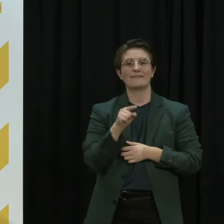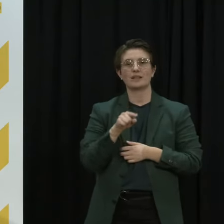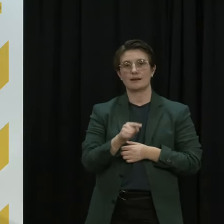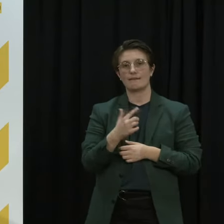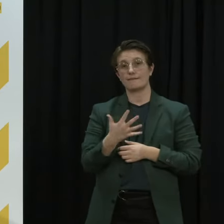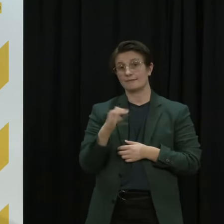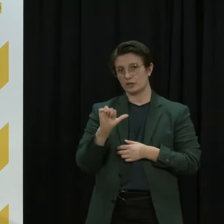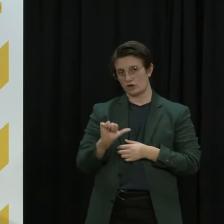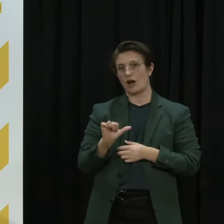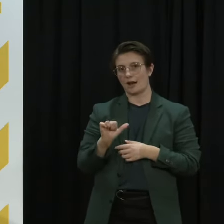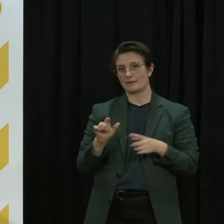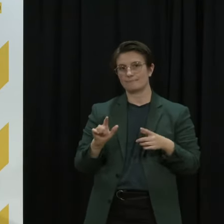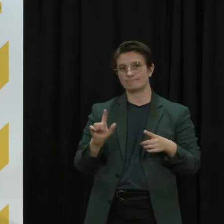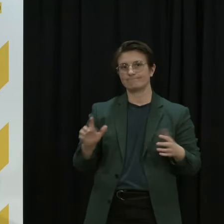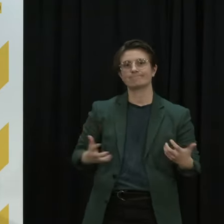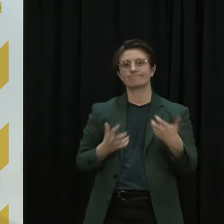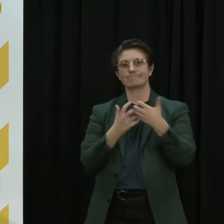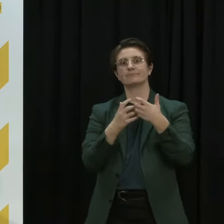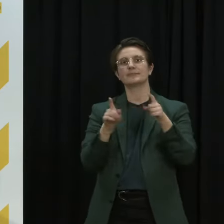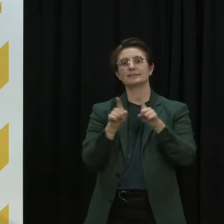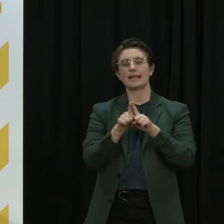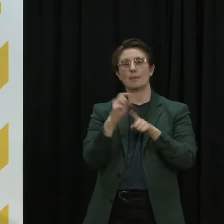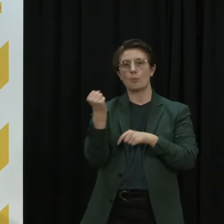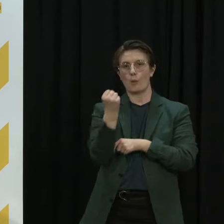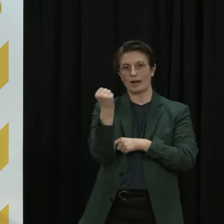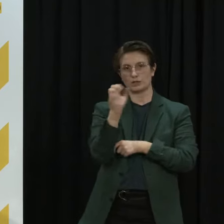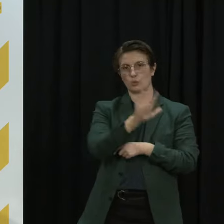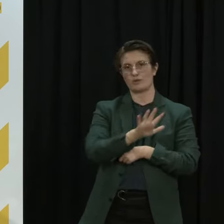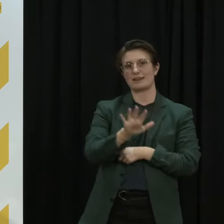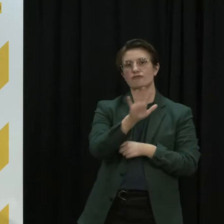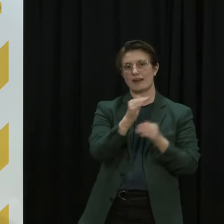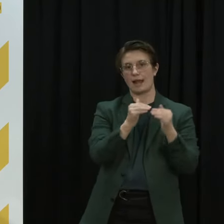These areas now come under the